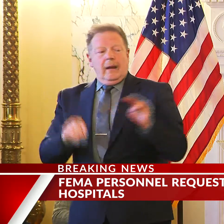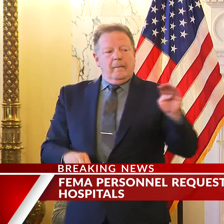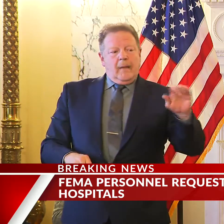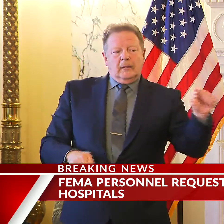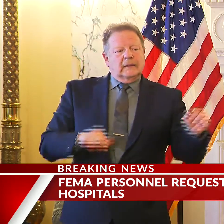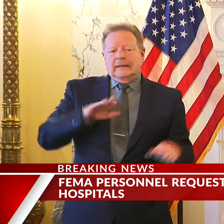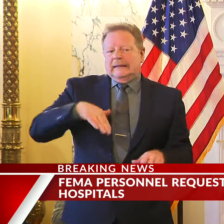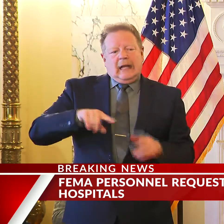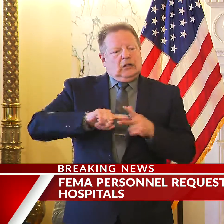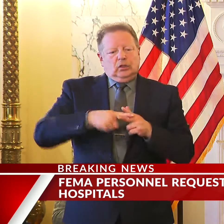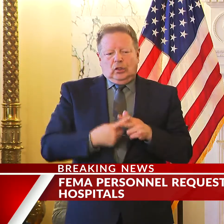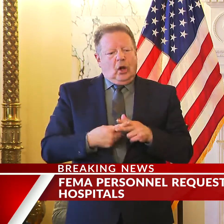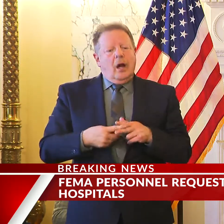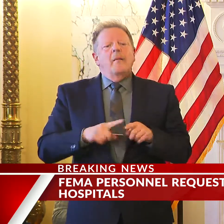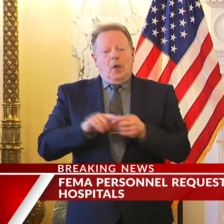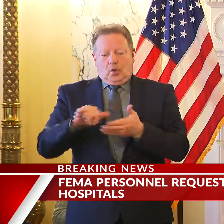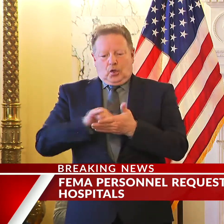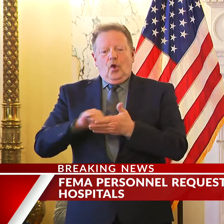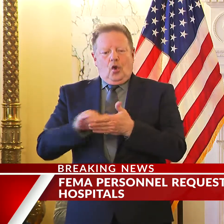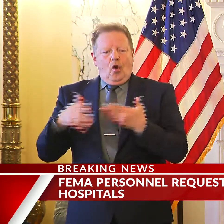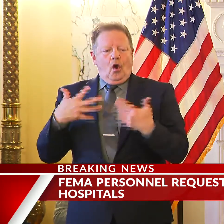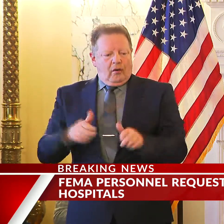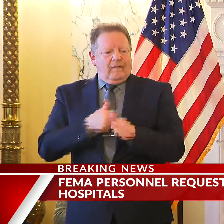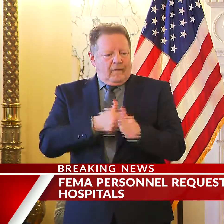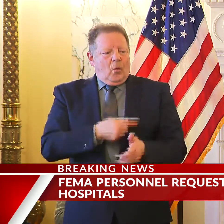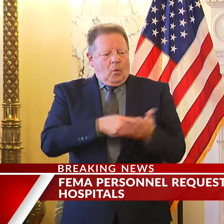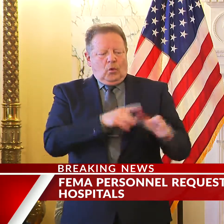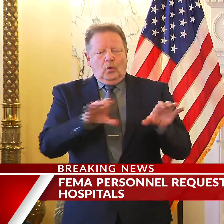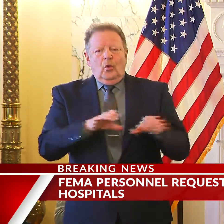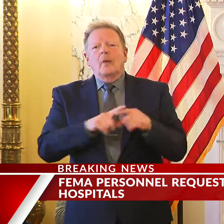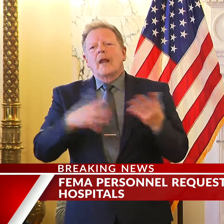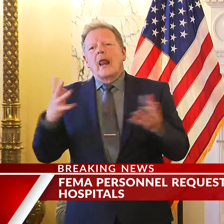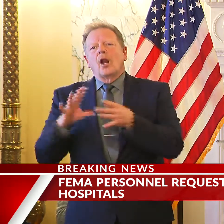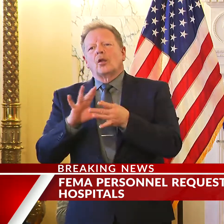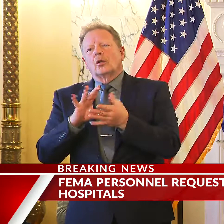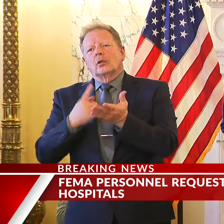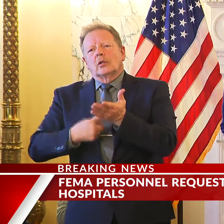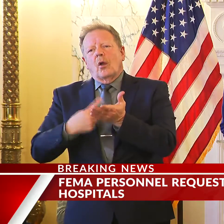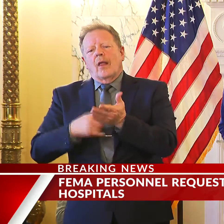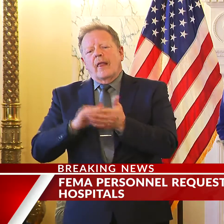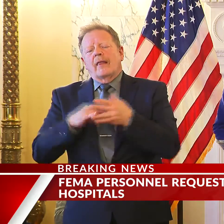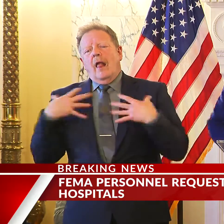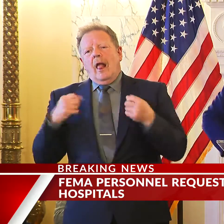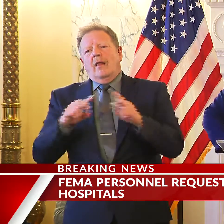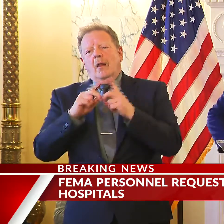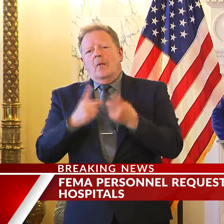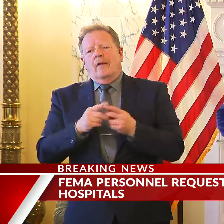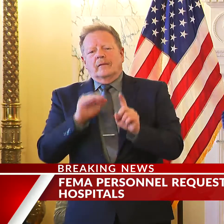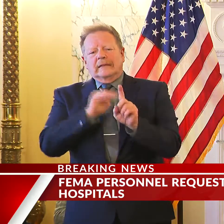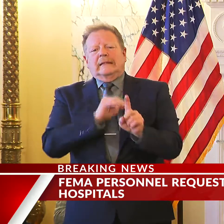LIKE TO. DOCTOR ALEXANDER SCOTT. GOVERNOR MENTIONED MASSACHUSETTS HAVE NOT TAKEN STEPS LIKE THIS NEW YORK HAS, BUT THERE'S ALSO BEEN A LOT OF